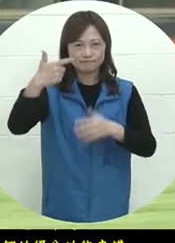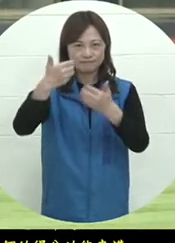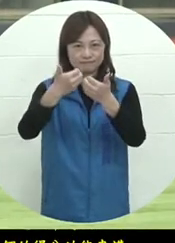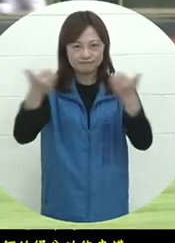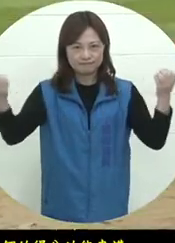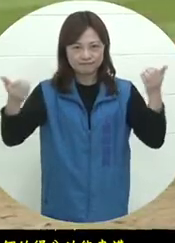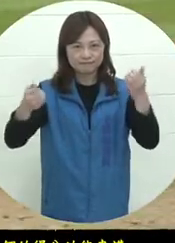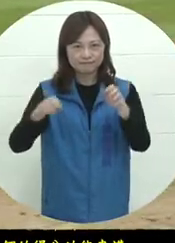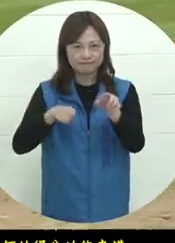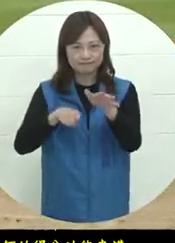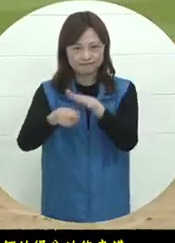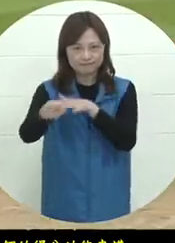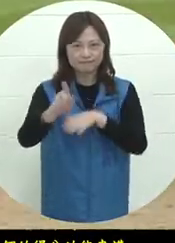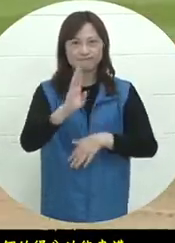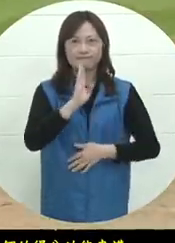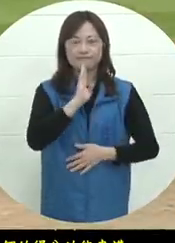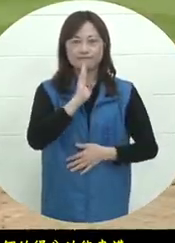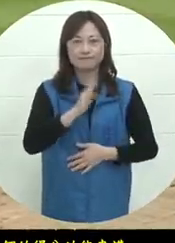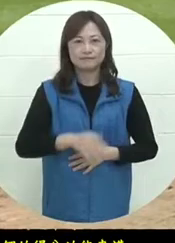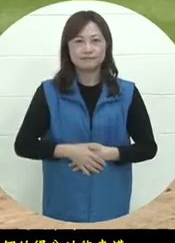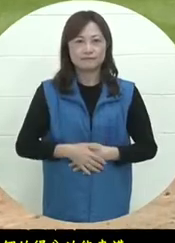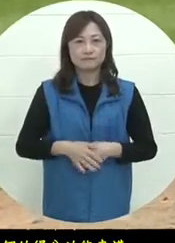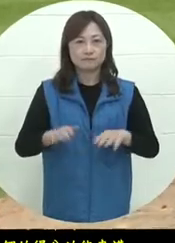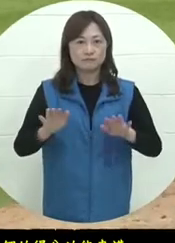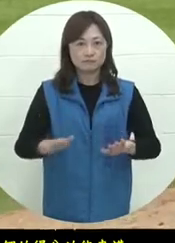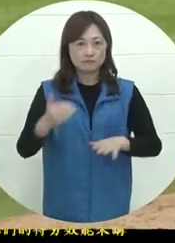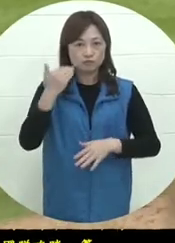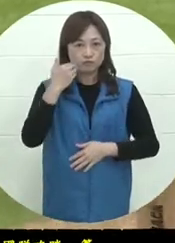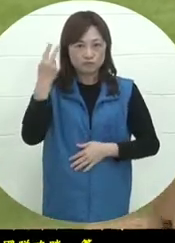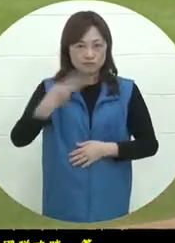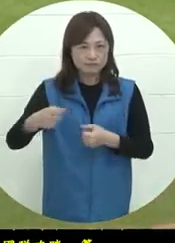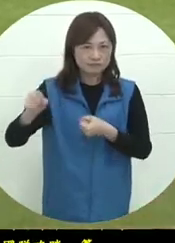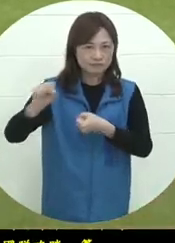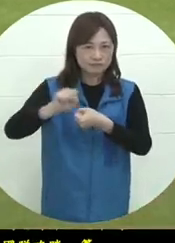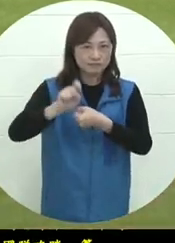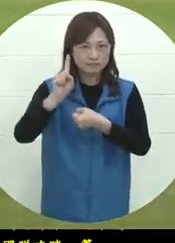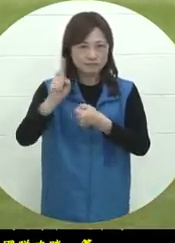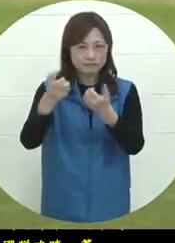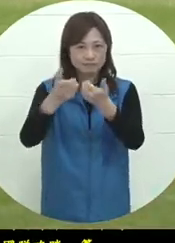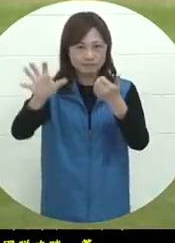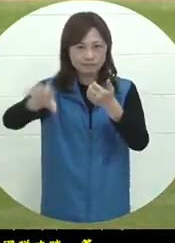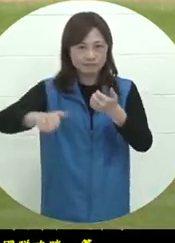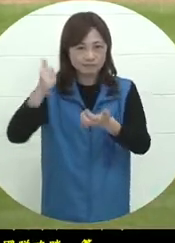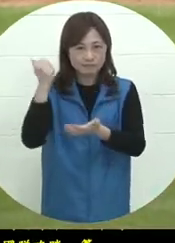But as the game progresses, if they only need to score 1 more point in the first half, If you score 1 point in the inning,